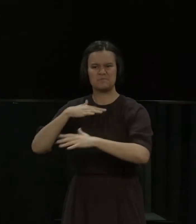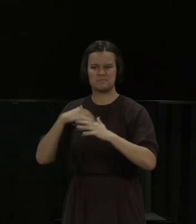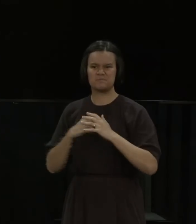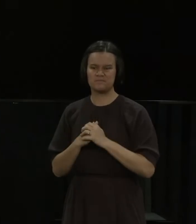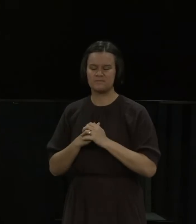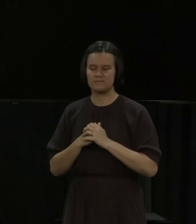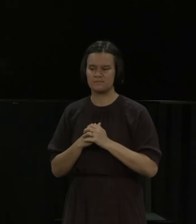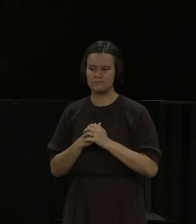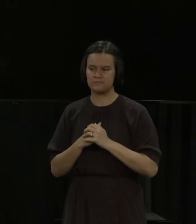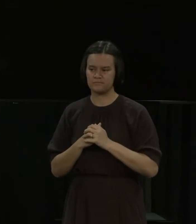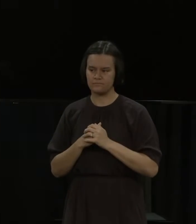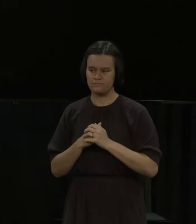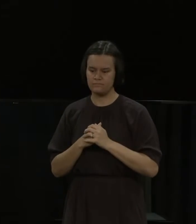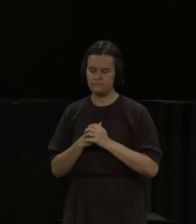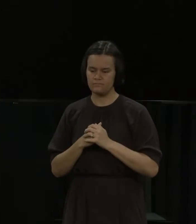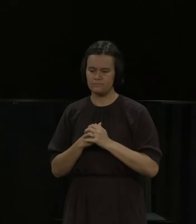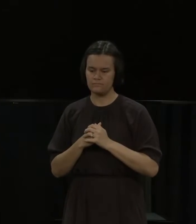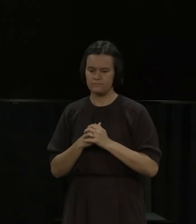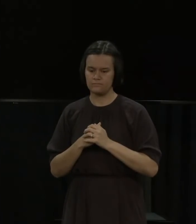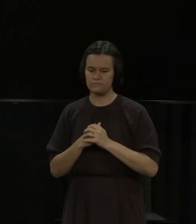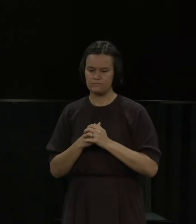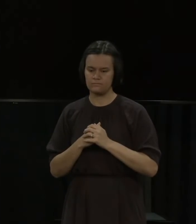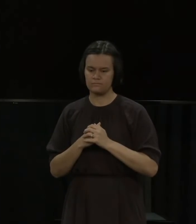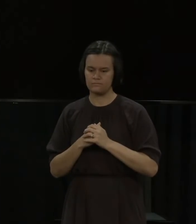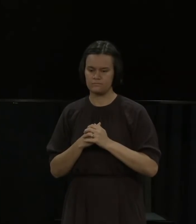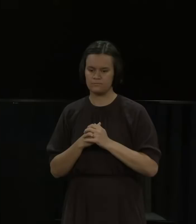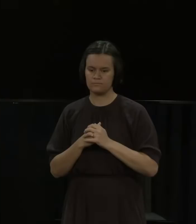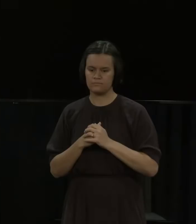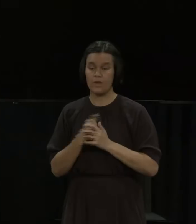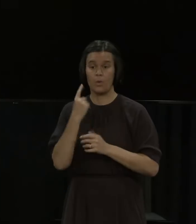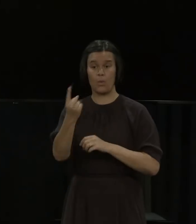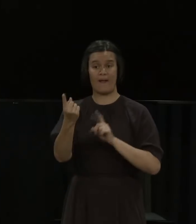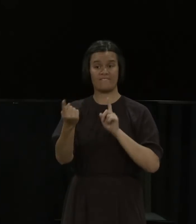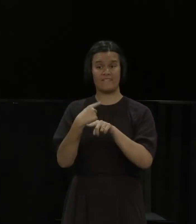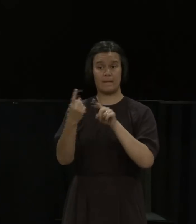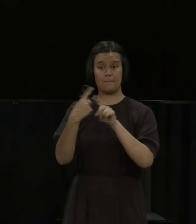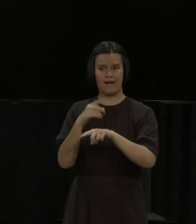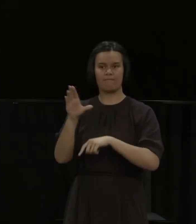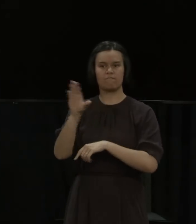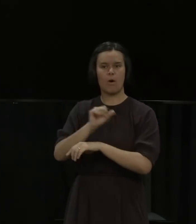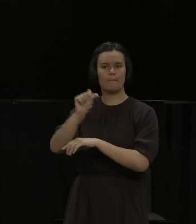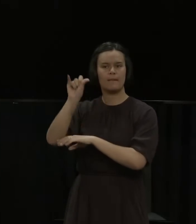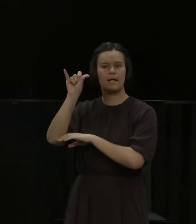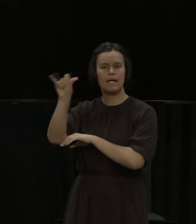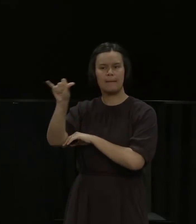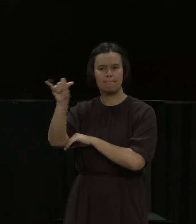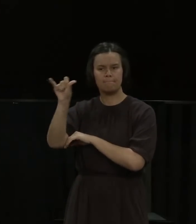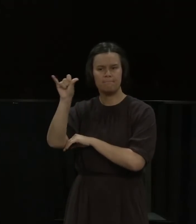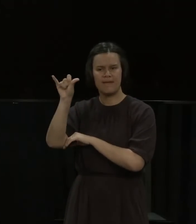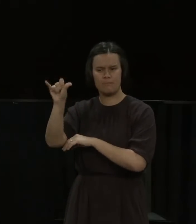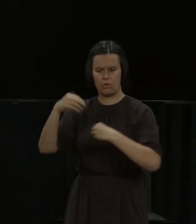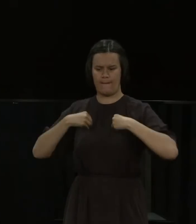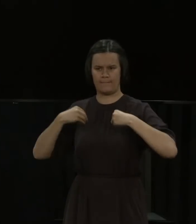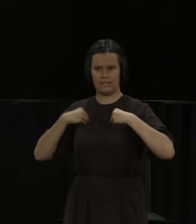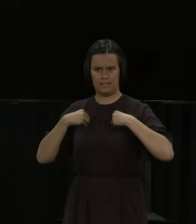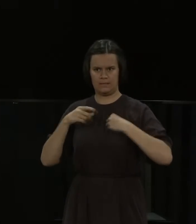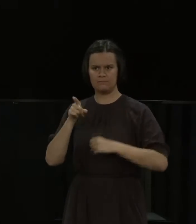a kind of post-pandemic or coming of the other side of the pandemic reality where we are looking to reopen the border in a way that is sustainable.